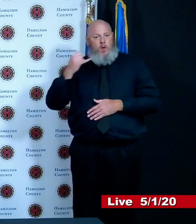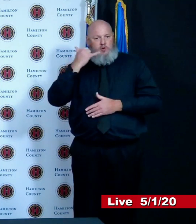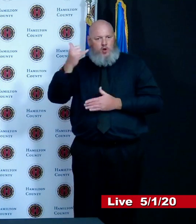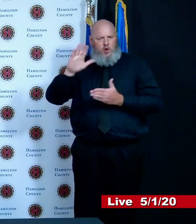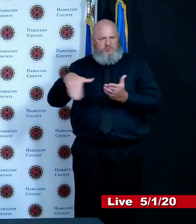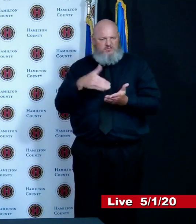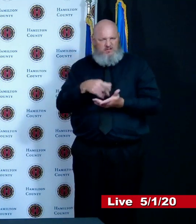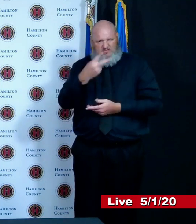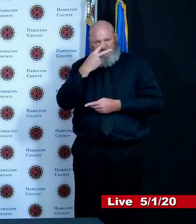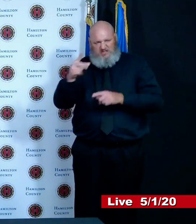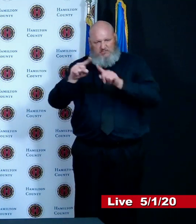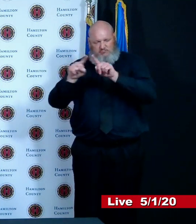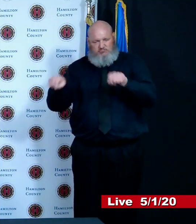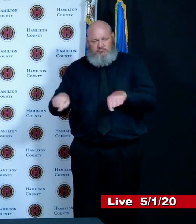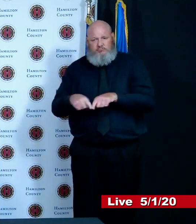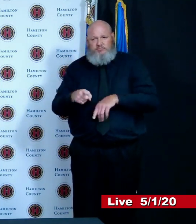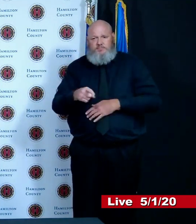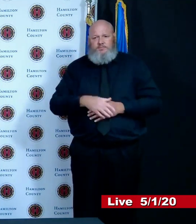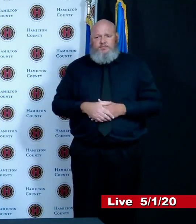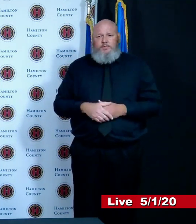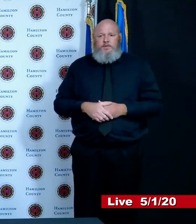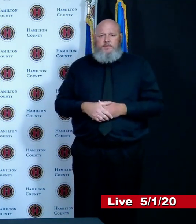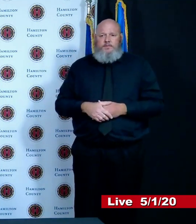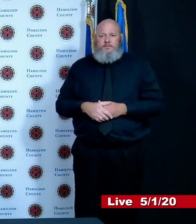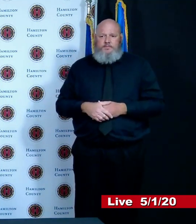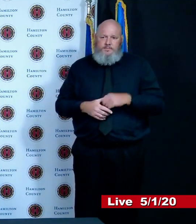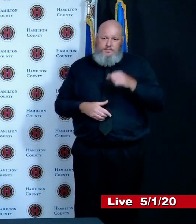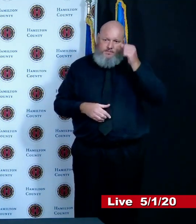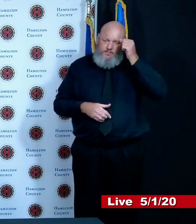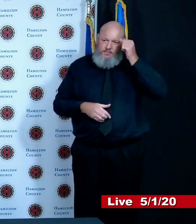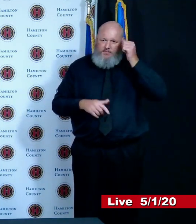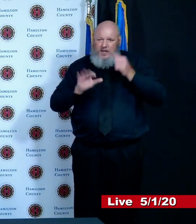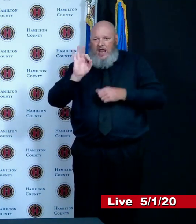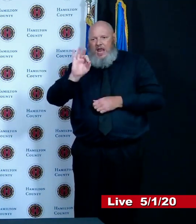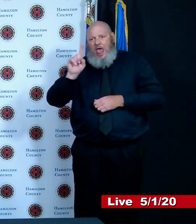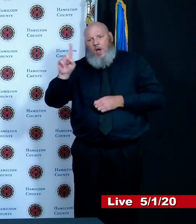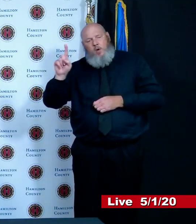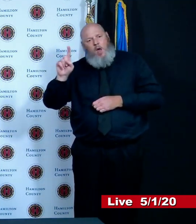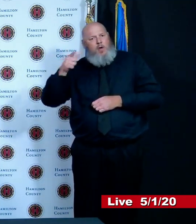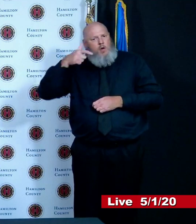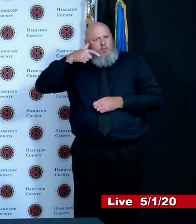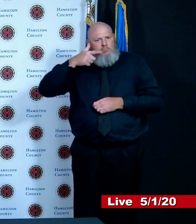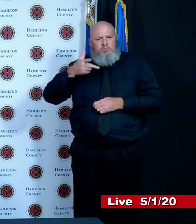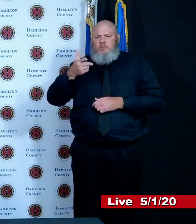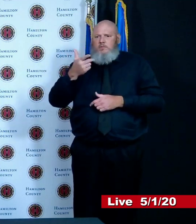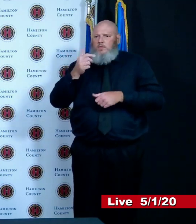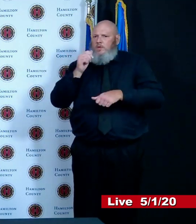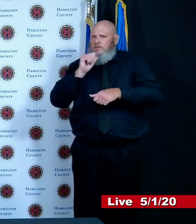working in 911 they haven't stopped working 24/7 and but we needed to spread them out because